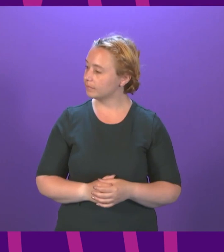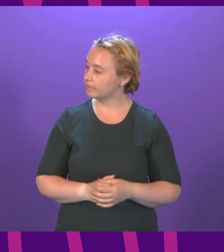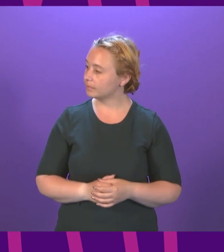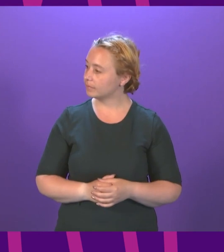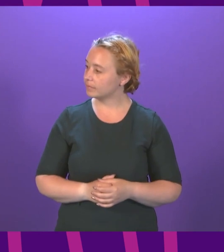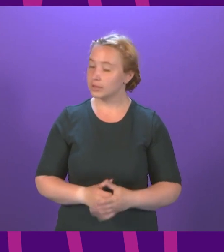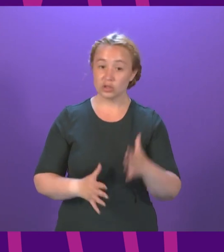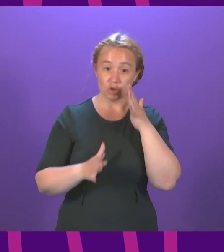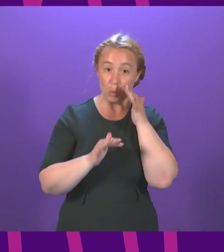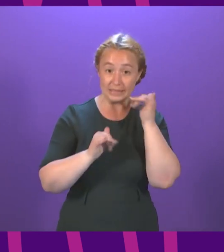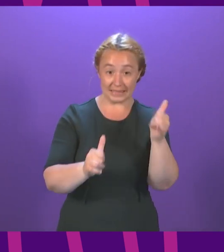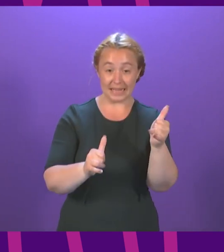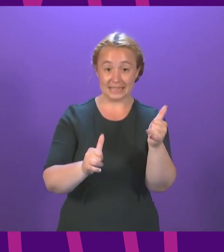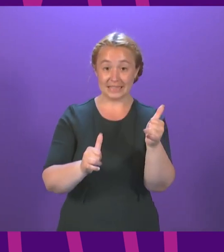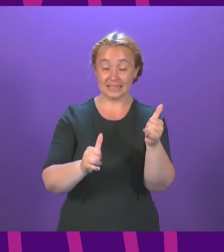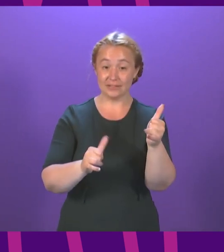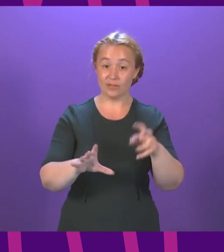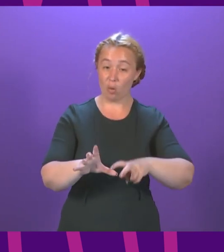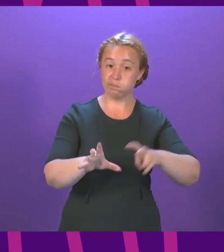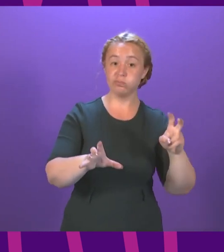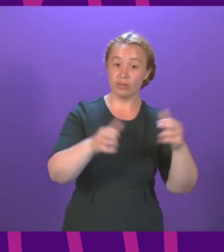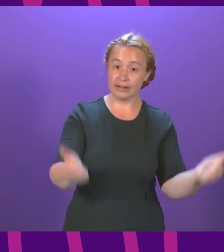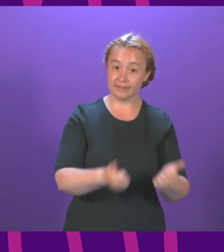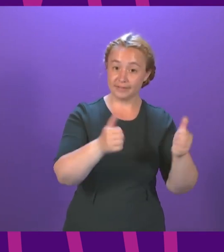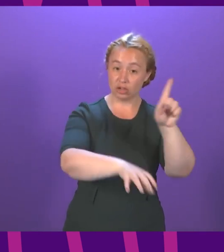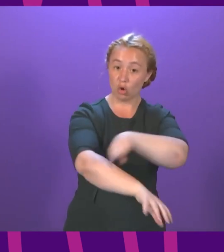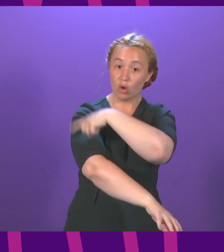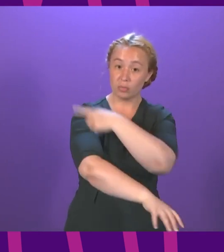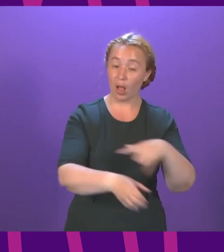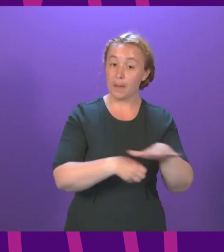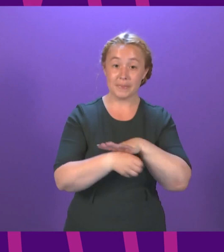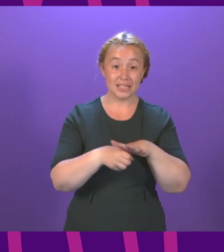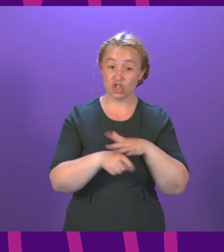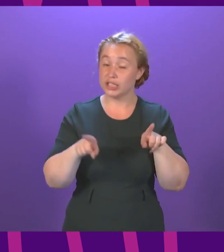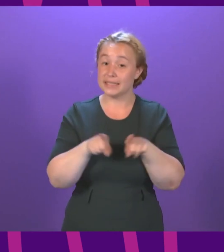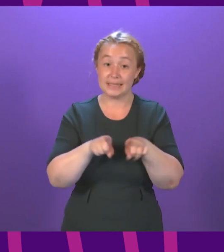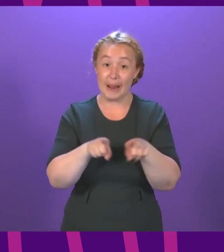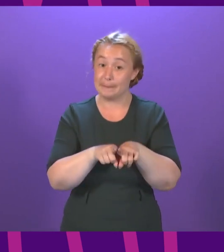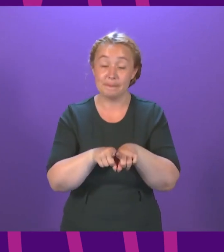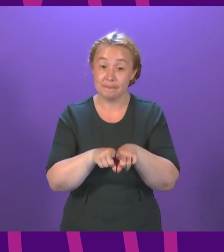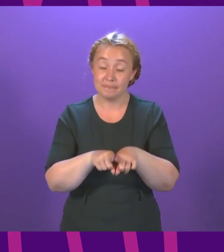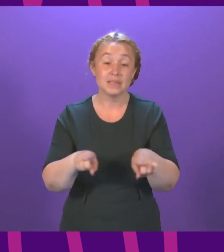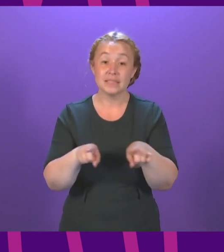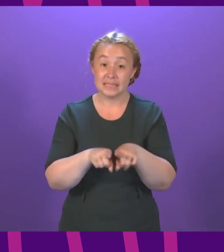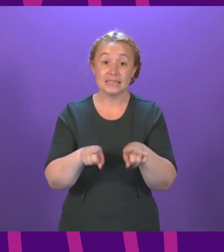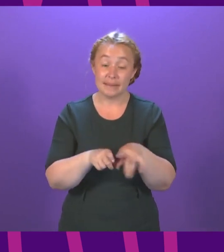The testing position on discharge has not changed recently, so the situation remains as it has been.